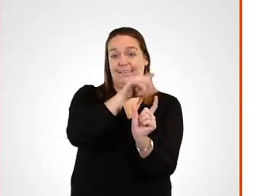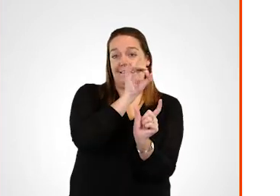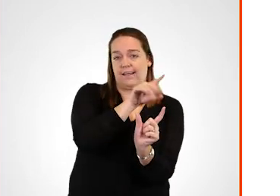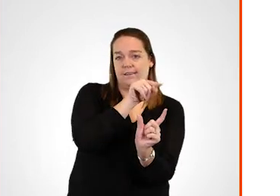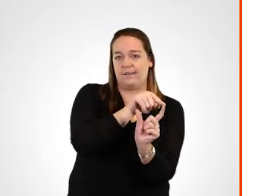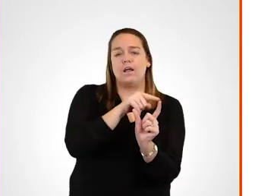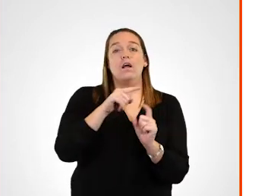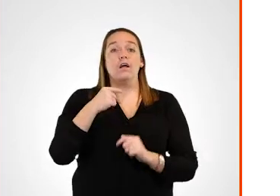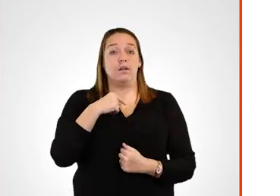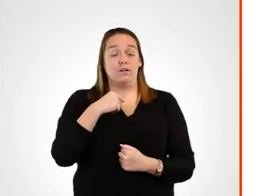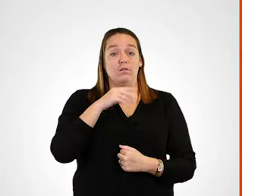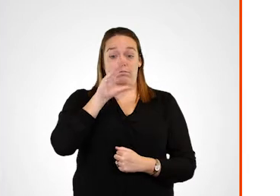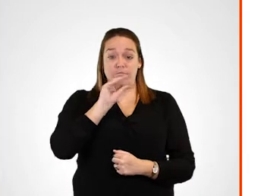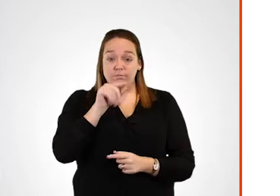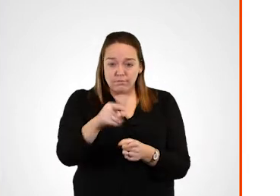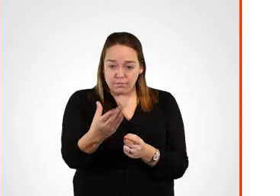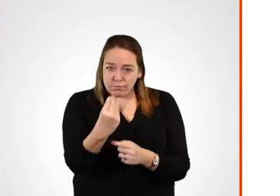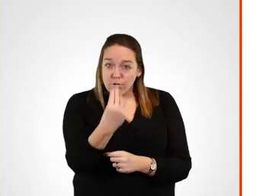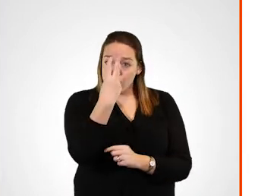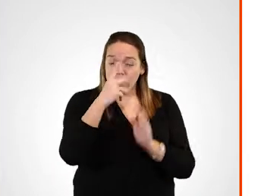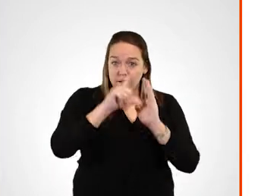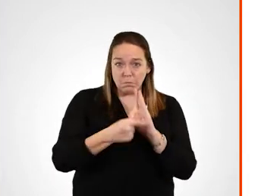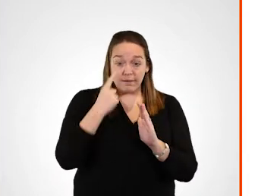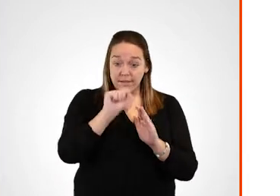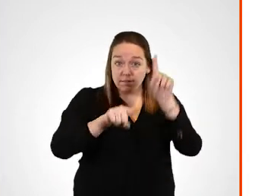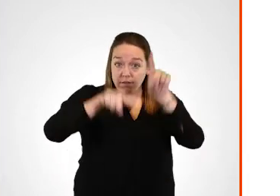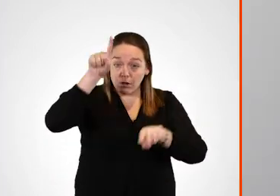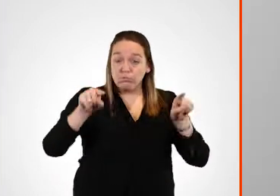to assess how variable the child's productions were.